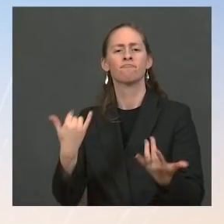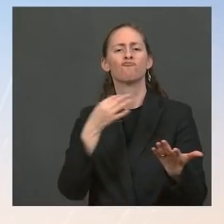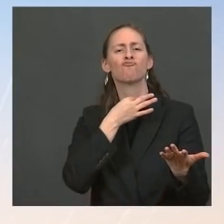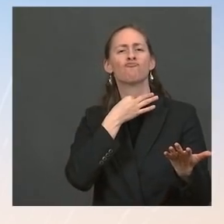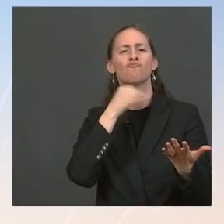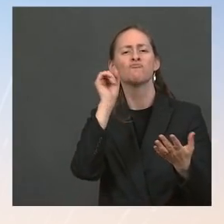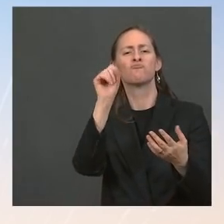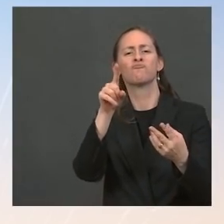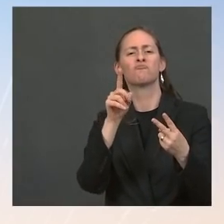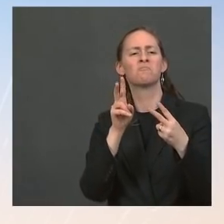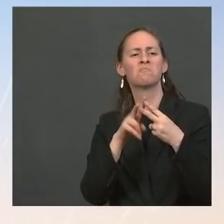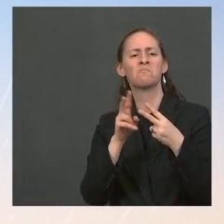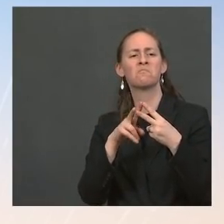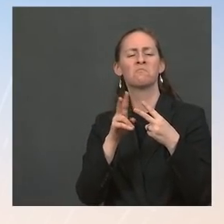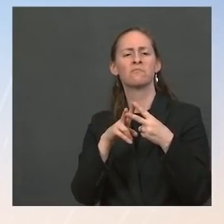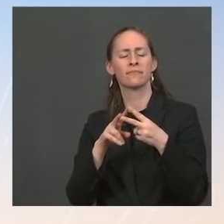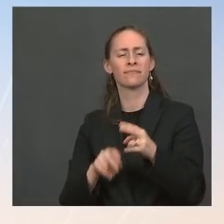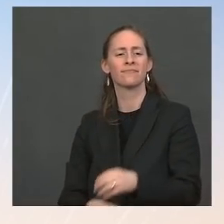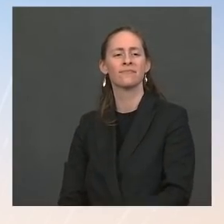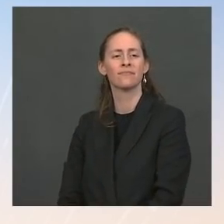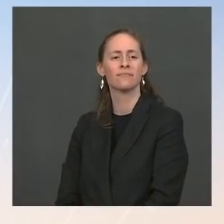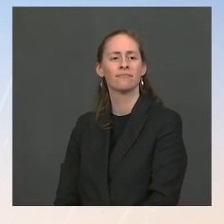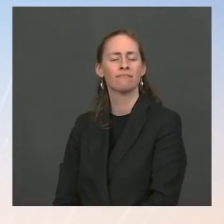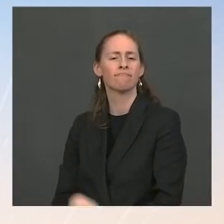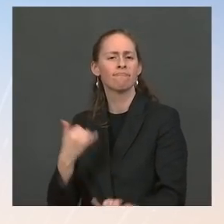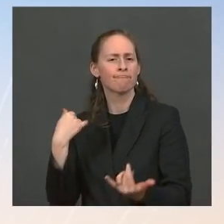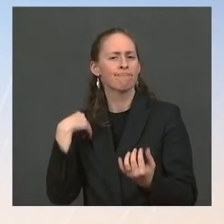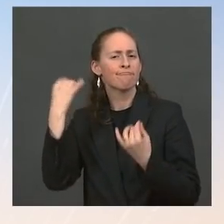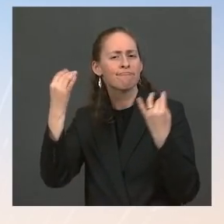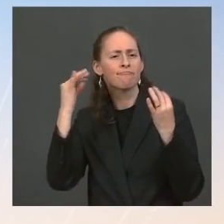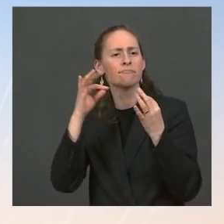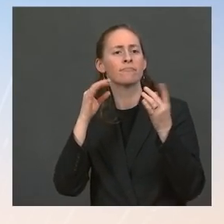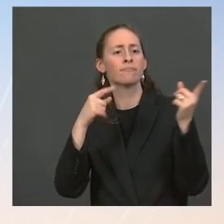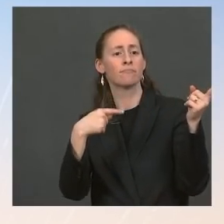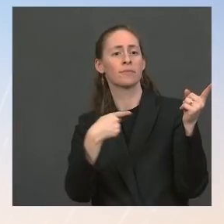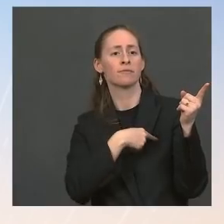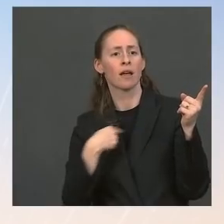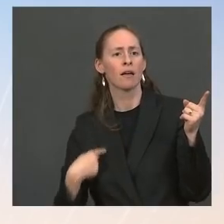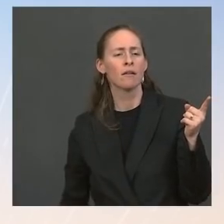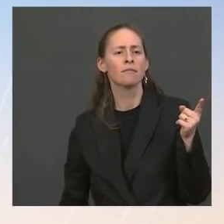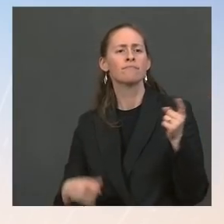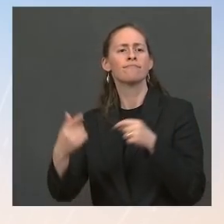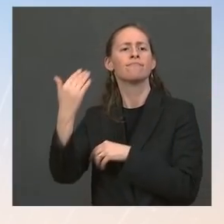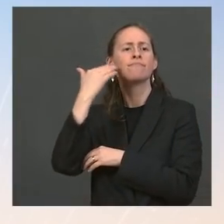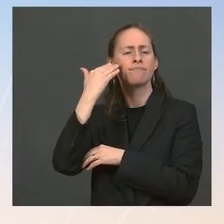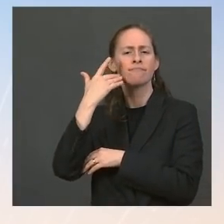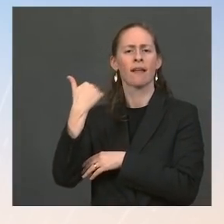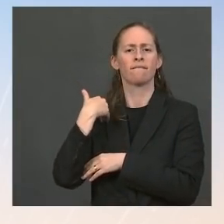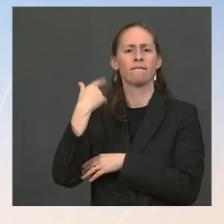as part of your broader China strategy, working with allies, coordinating with them. In anticipation of tonight's meeting,